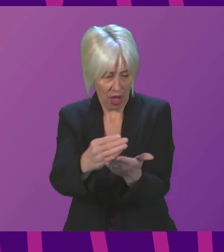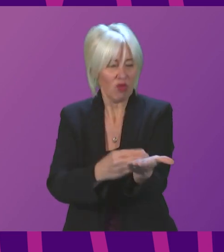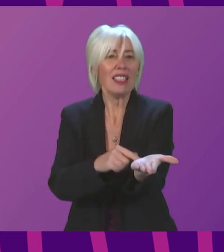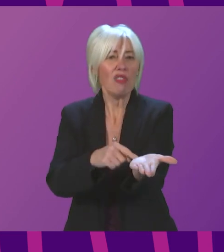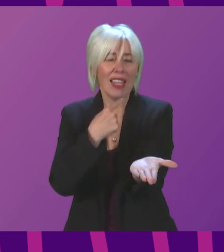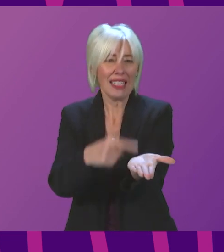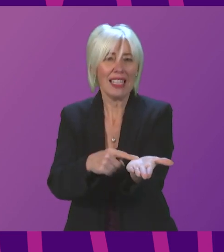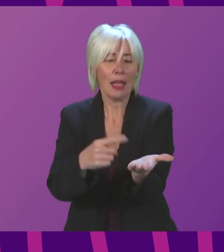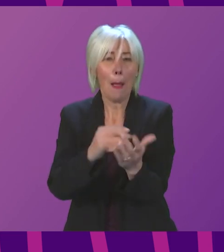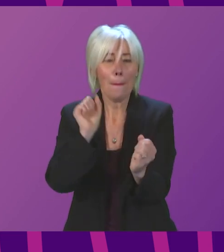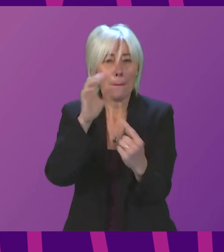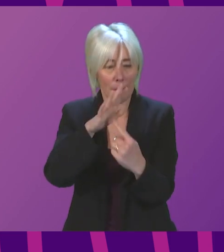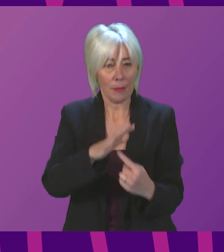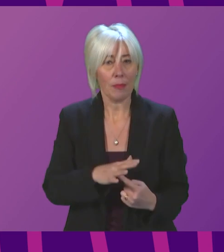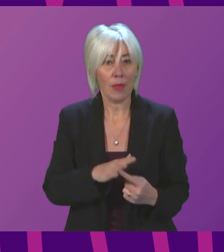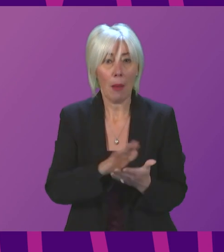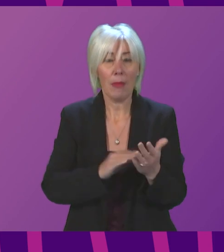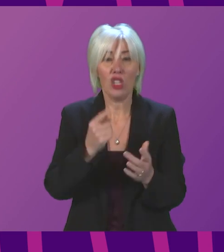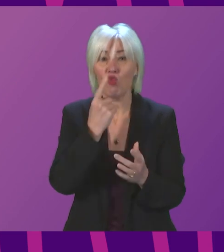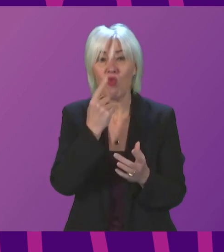of the major criteria is met, the case is classed as HIIAT red. That is any one of the